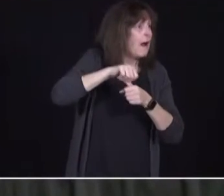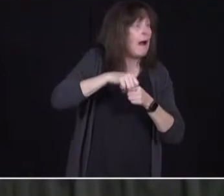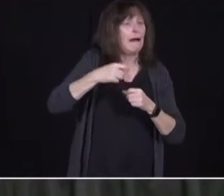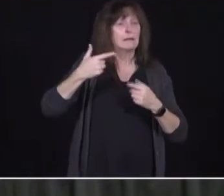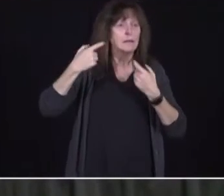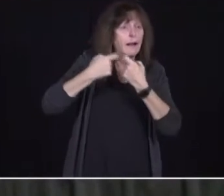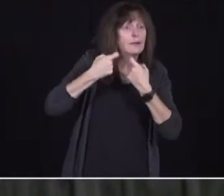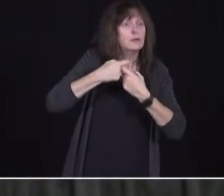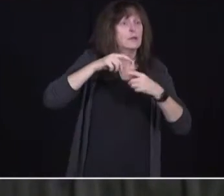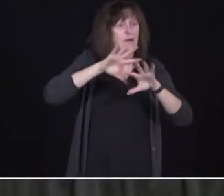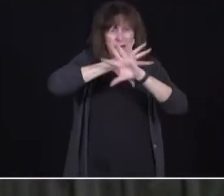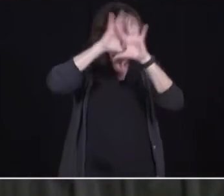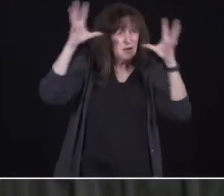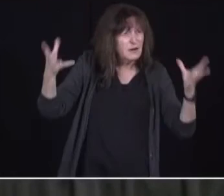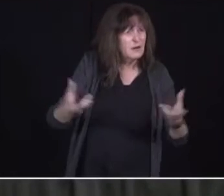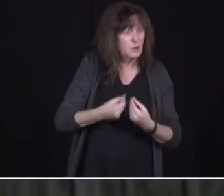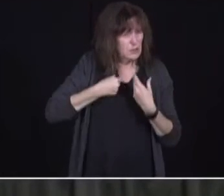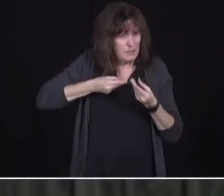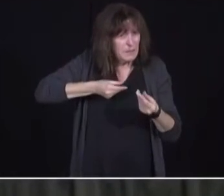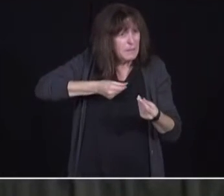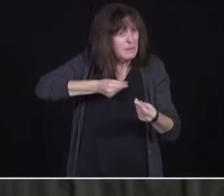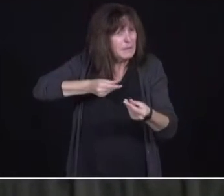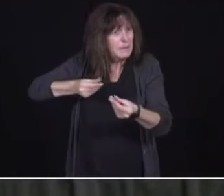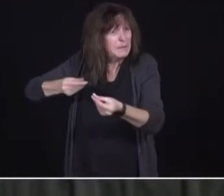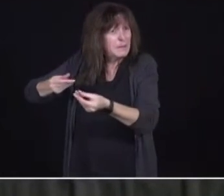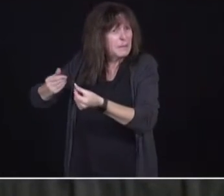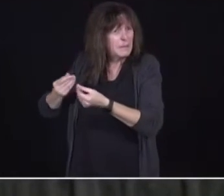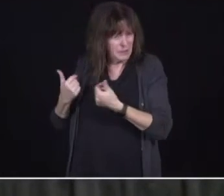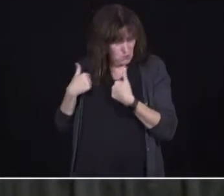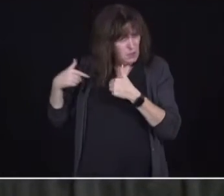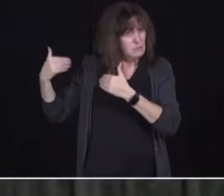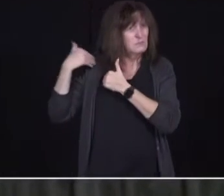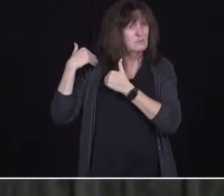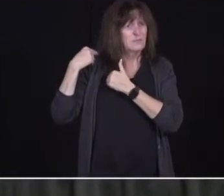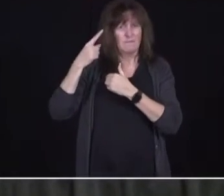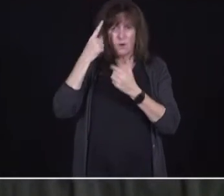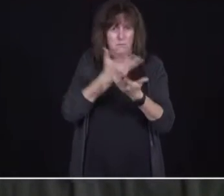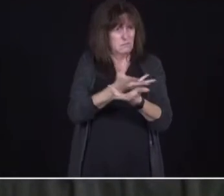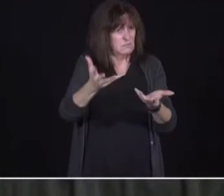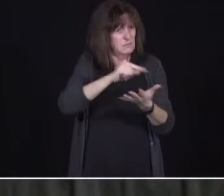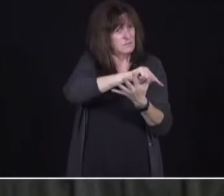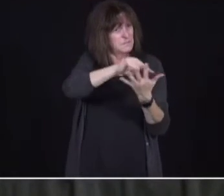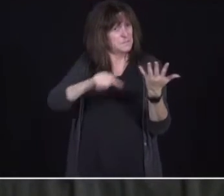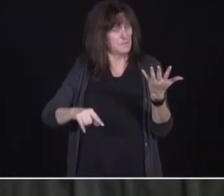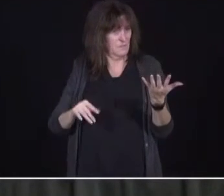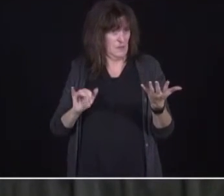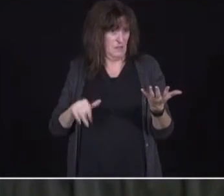federal government -- we are taking care of 09% of the rent. 65% of the labour.